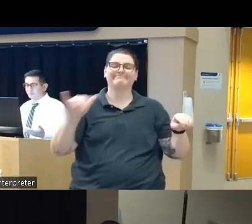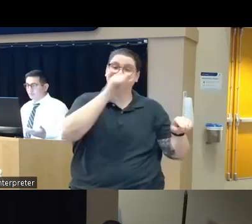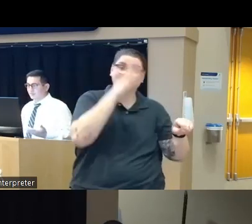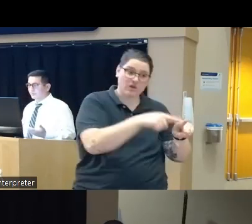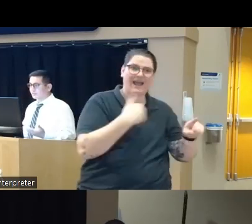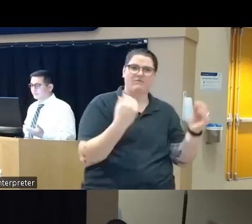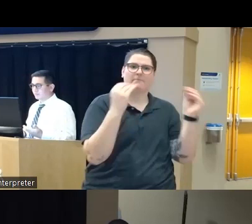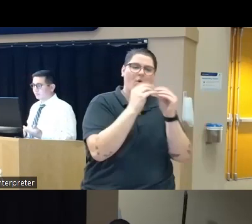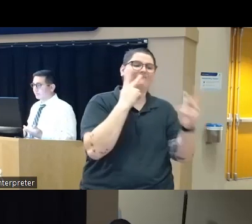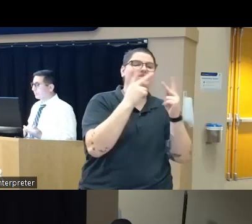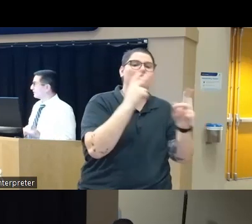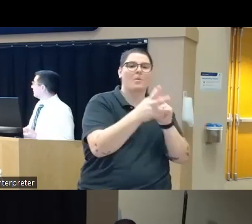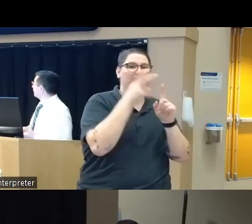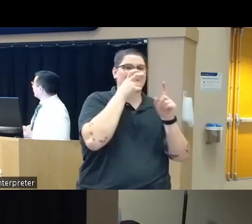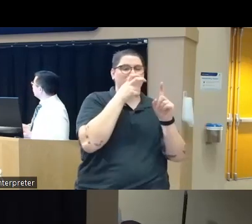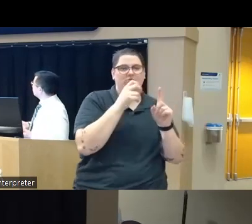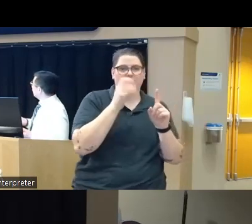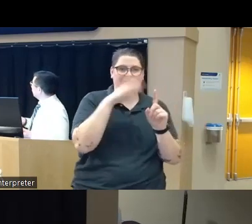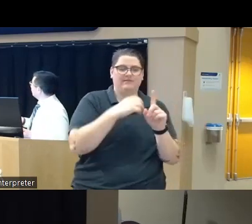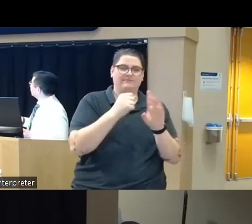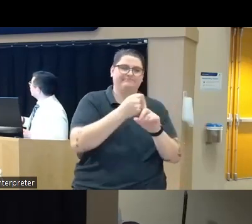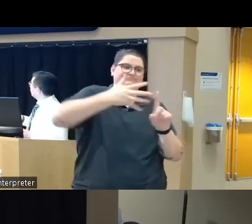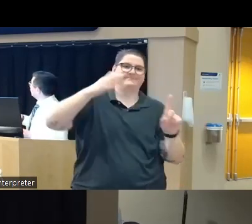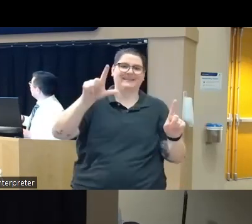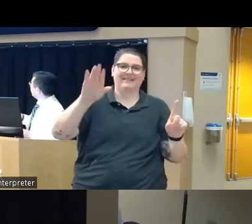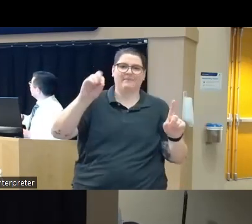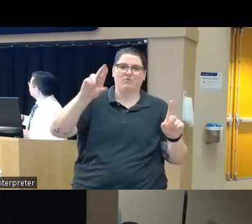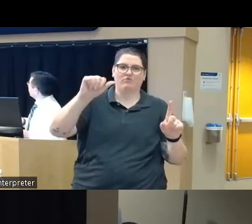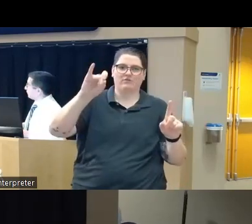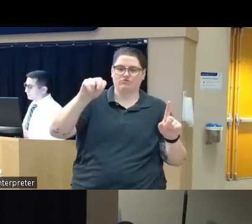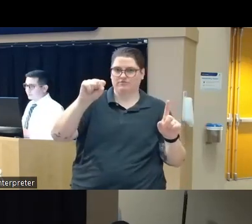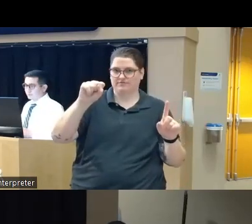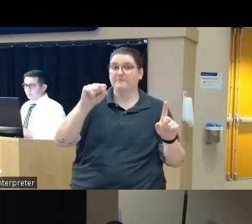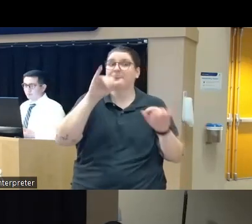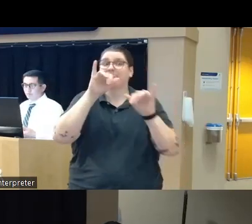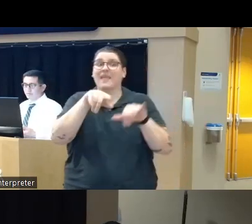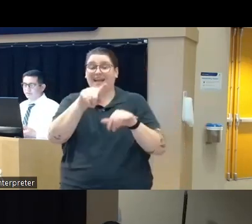perceptual aberrations that were reported and this uh was uh reported in regards to you know